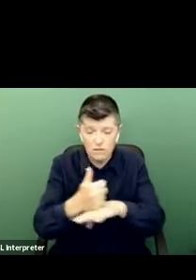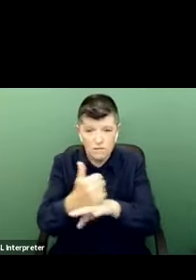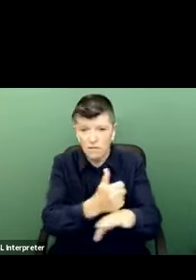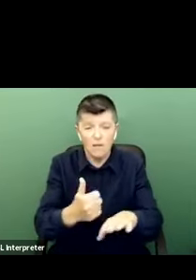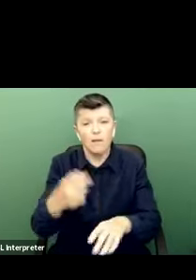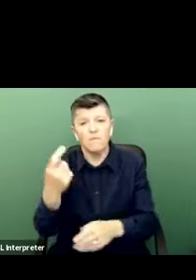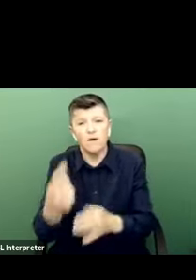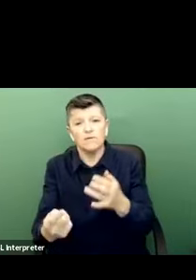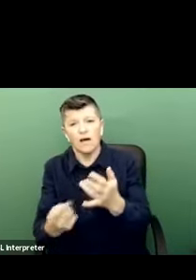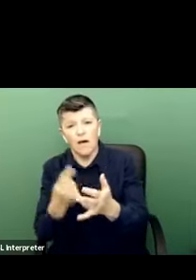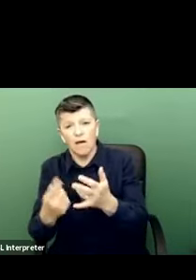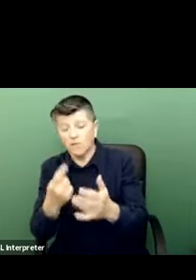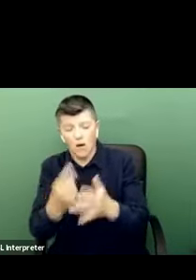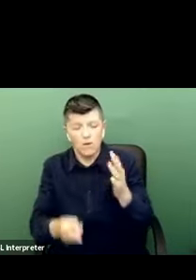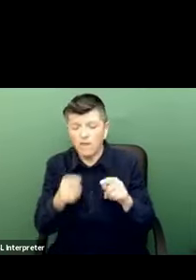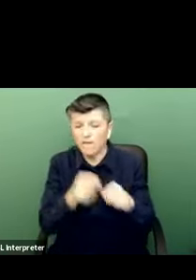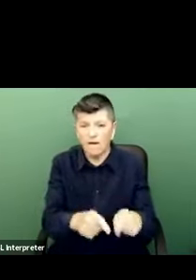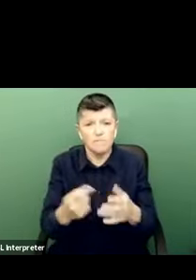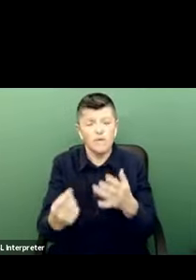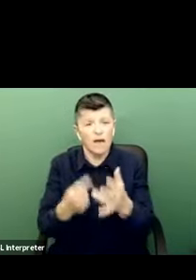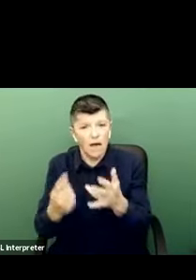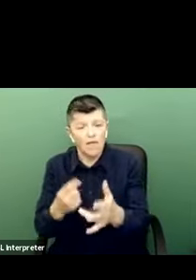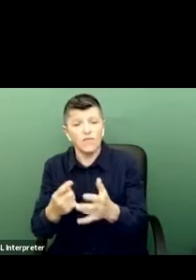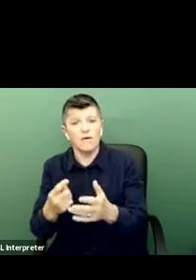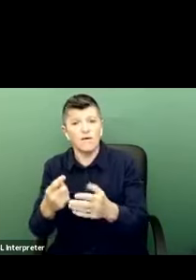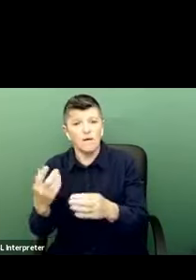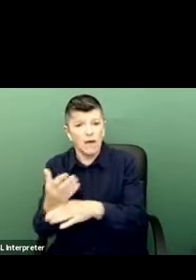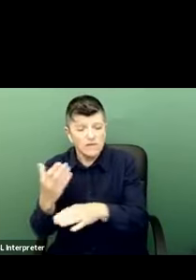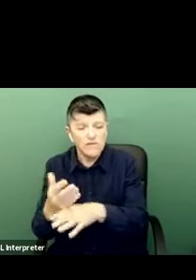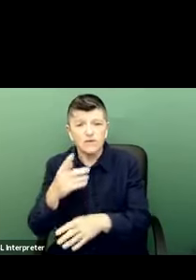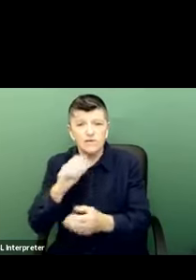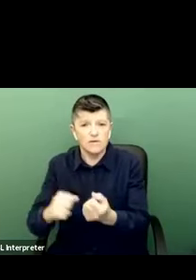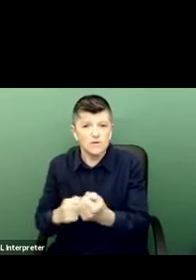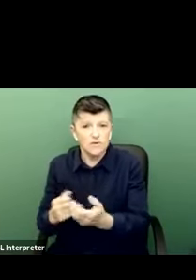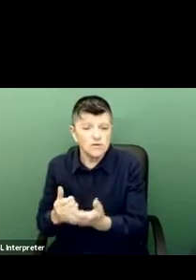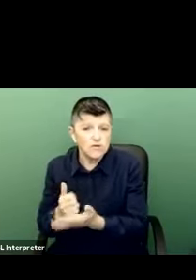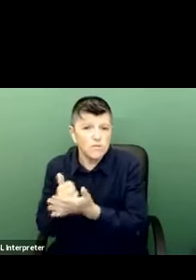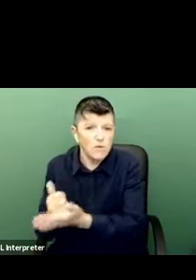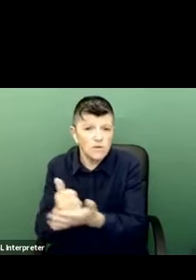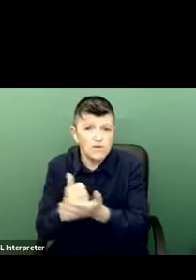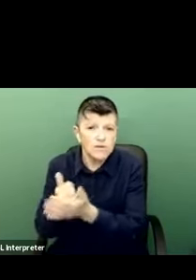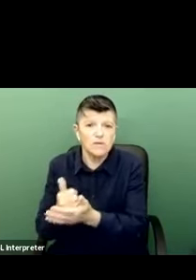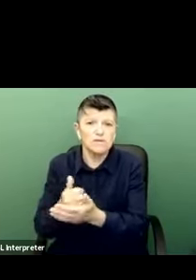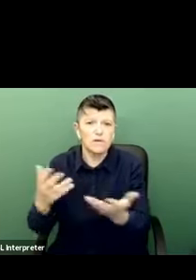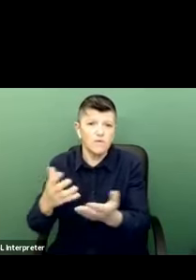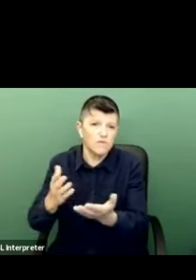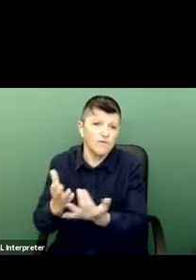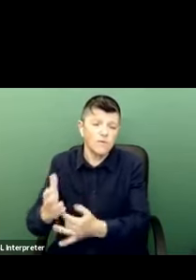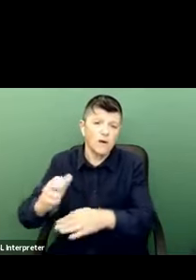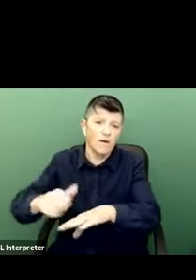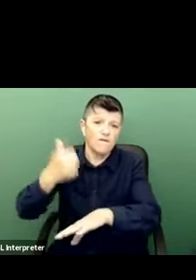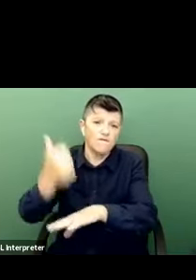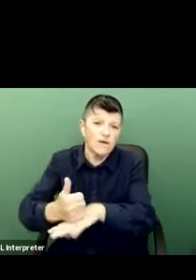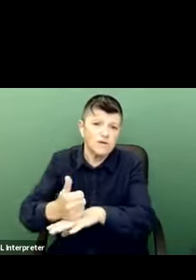human rights in economic social political medical and other fields, to channel quite other